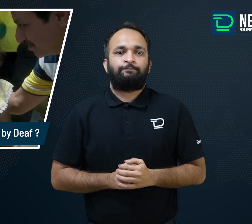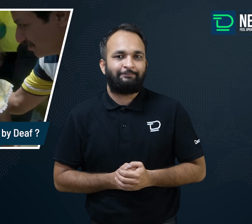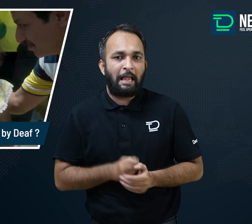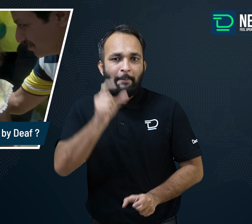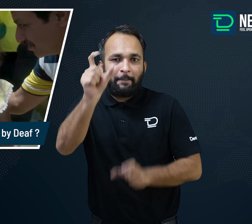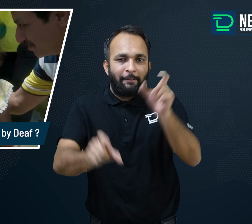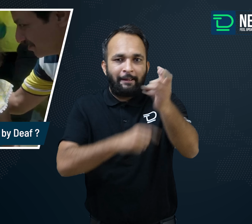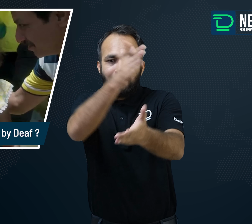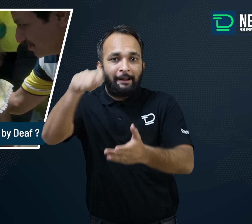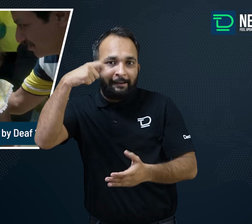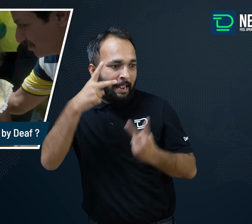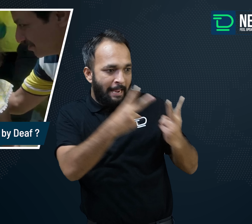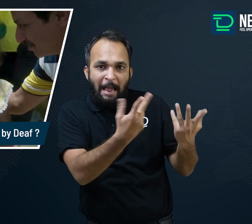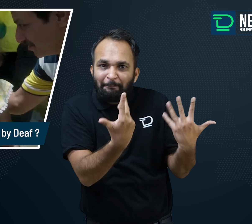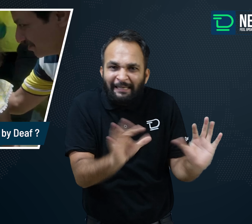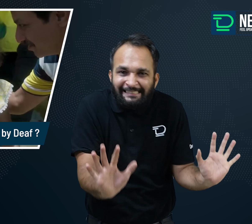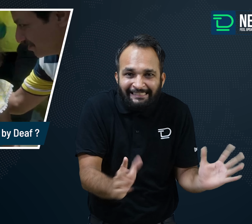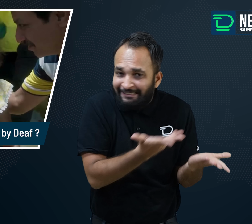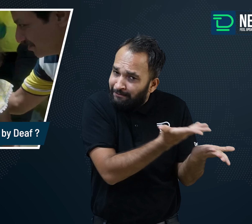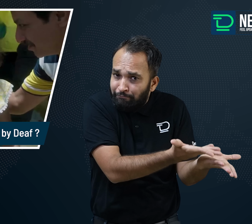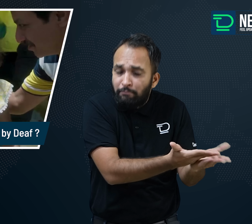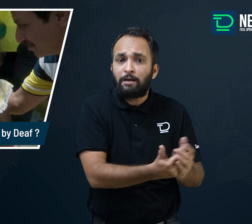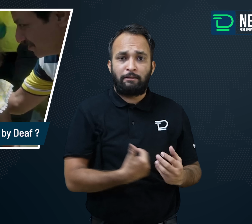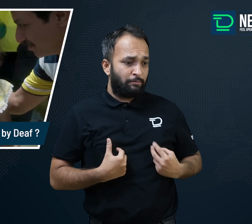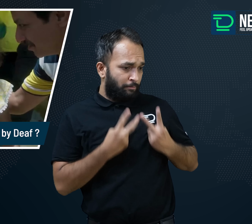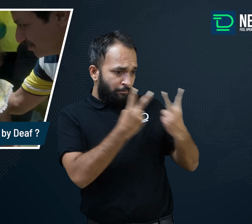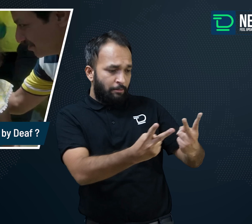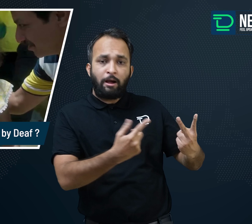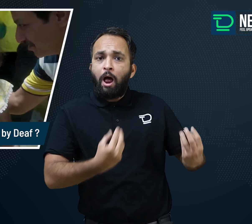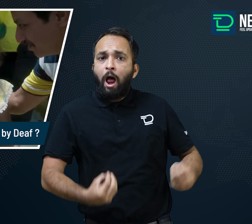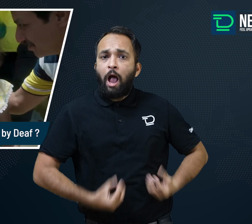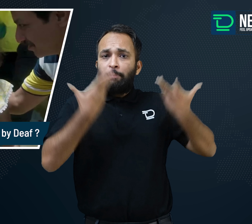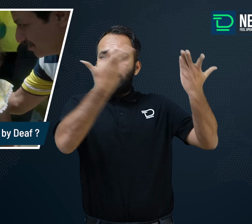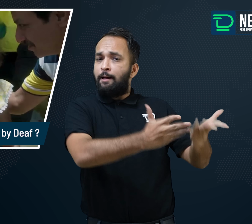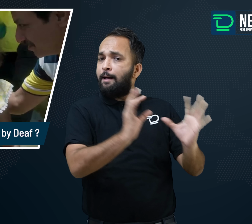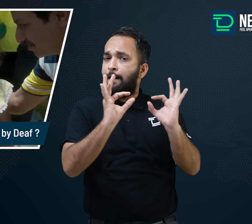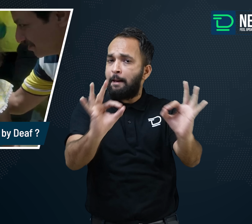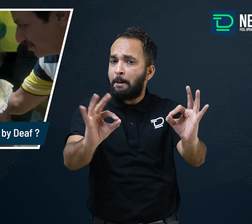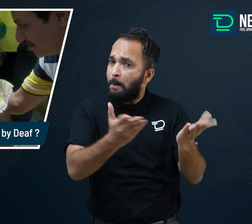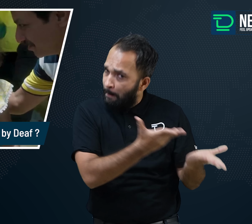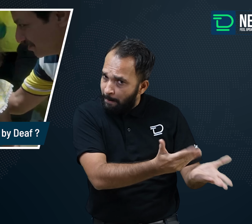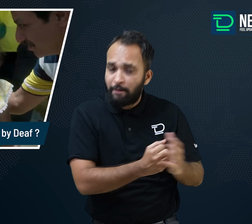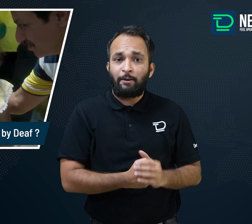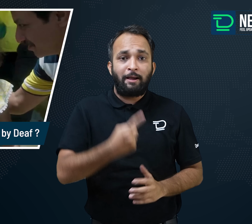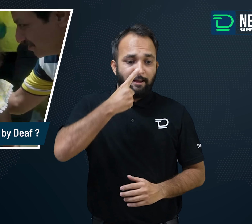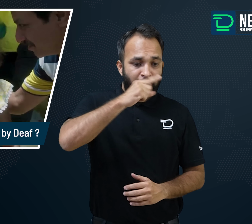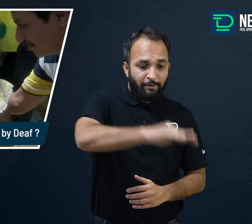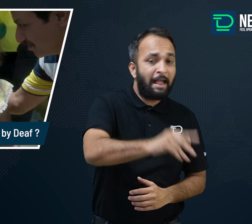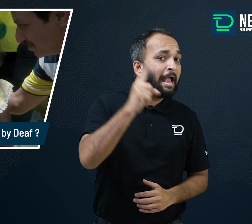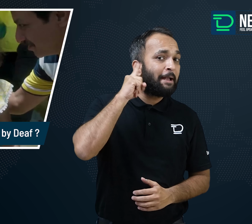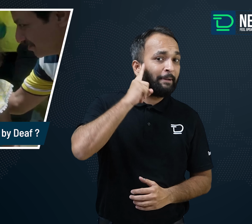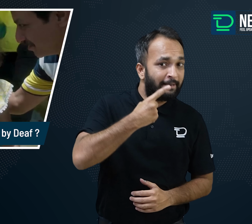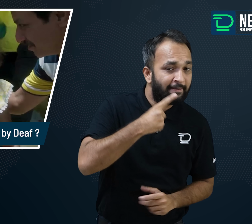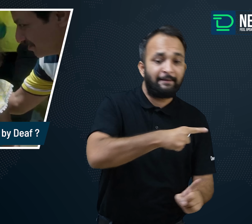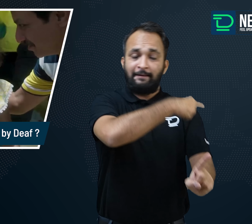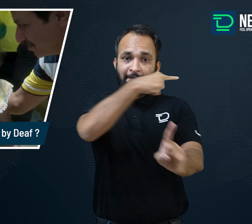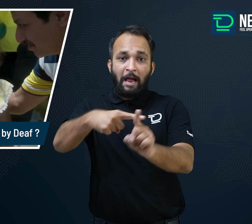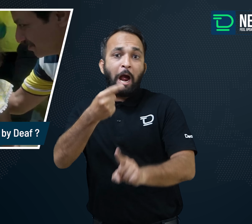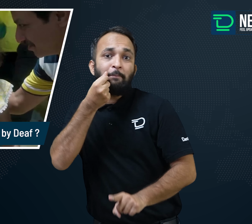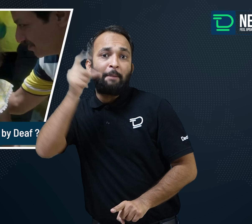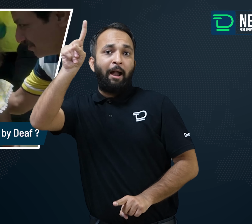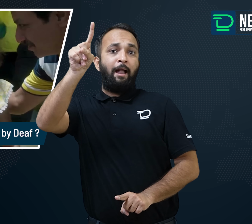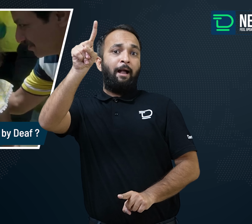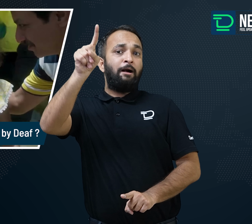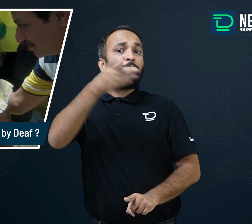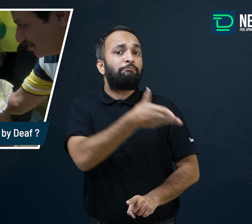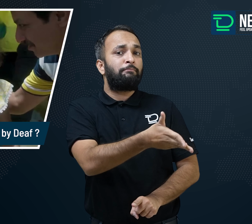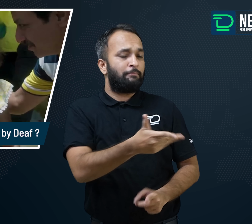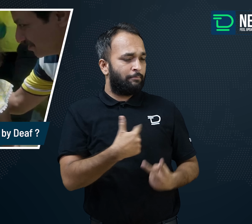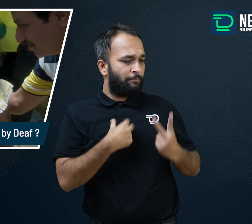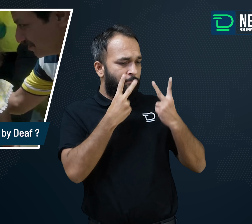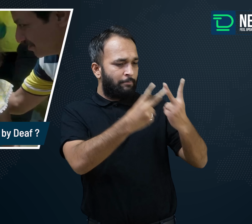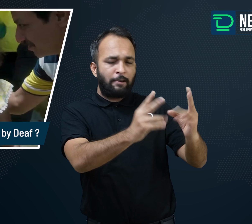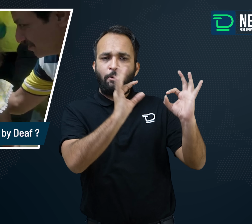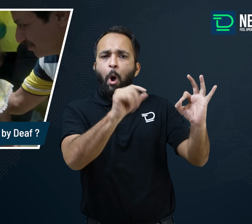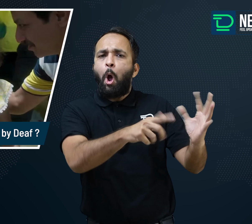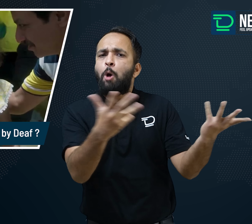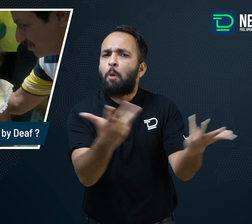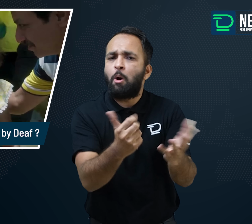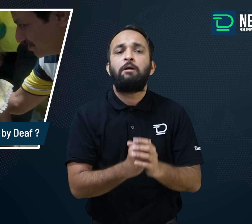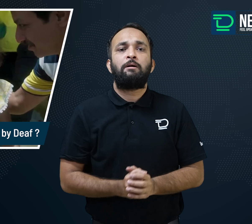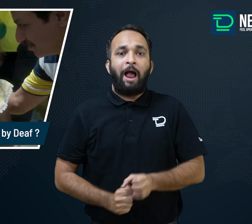Did you watch it ? How happy she is ! Wow ! I'm so happy about her.